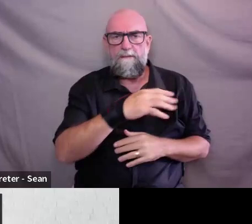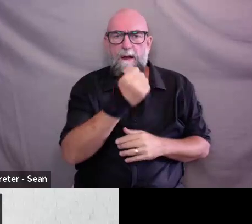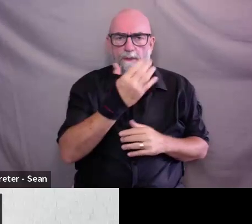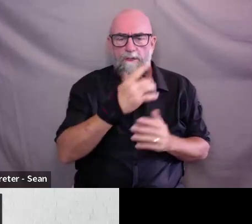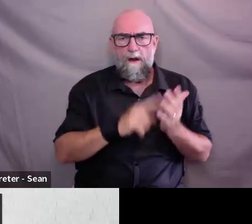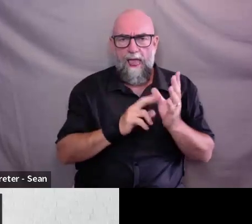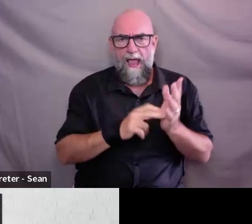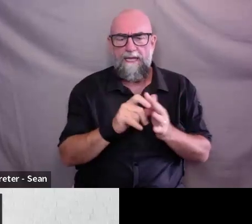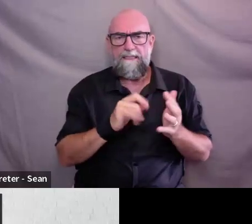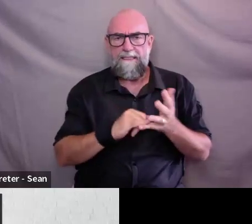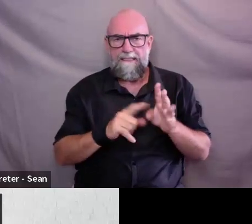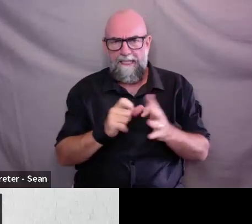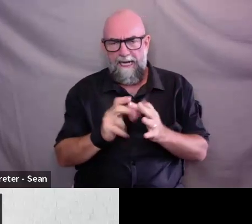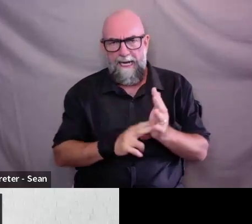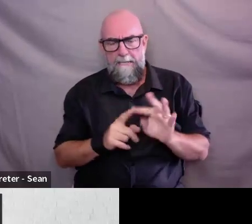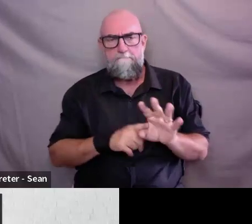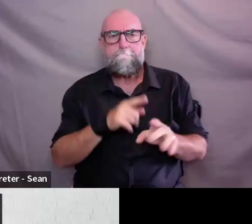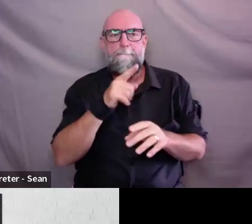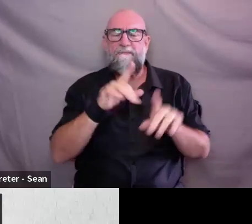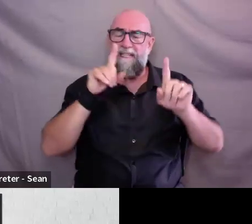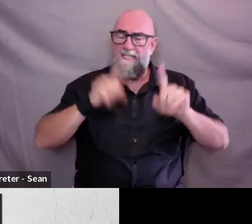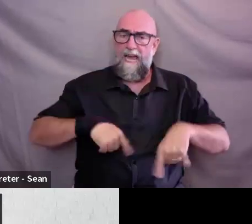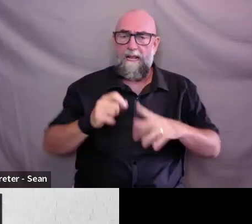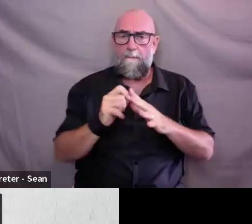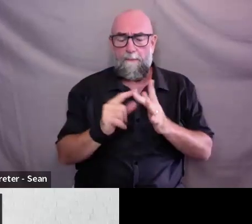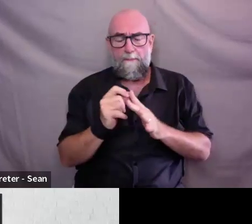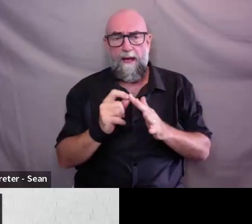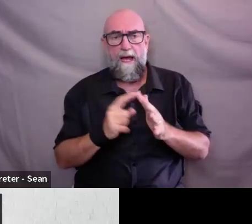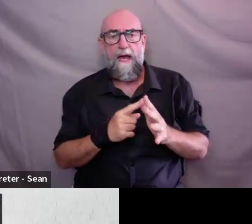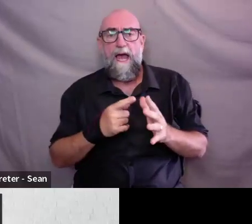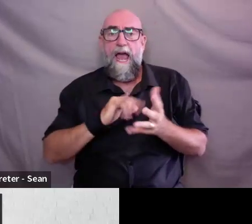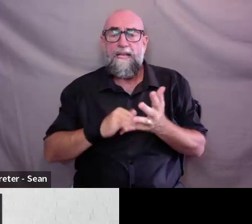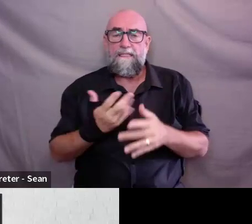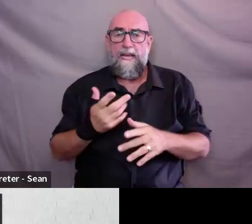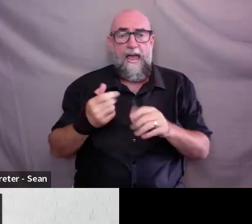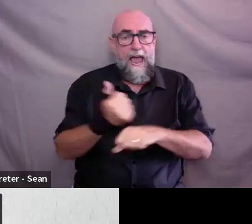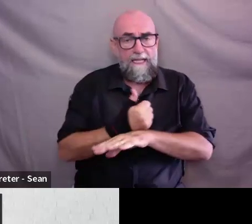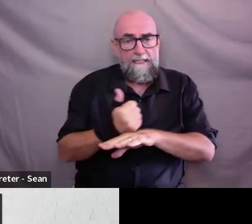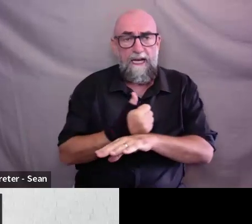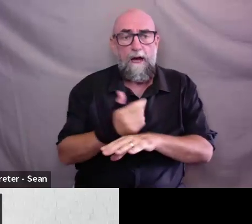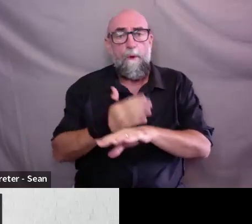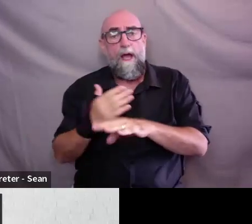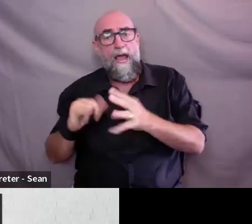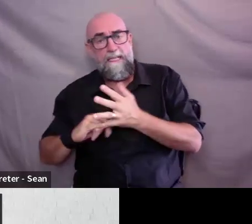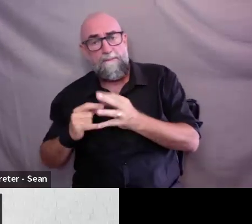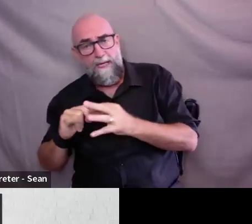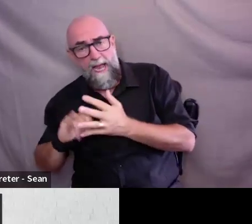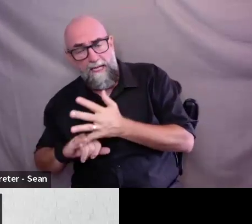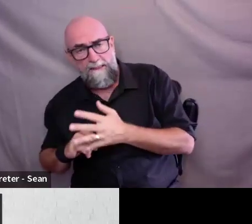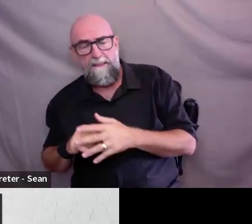SBSTV. She held leading roles in the UK including The Museum Of on London’s South Bank, oh!art at Oxford House in Bethnal